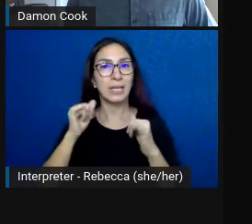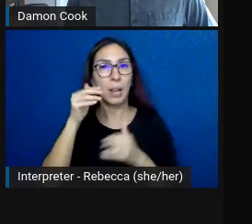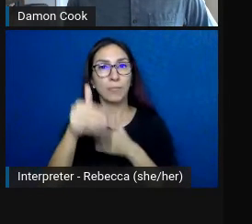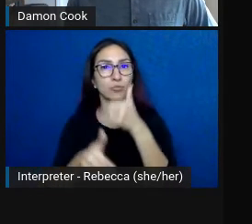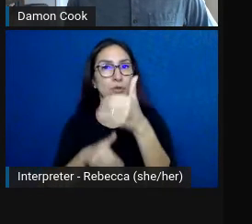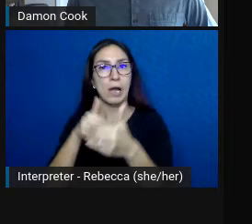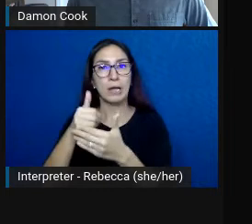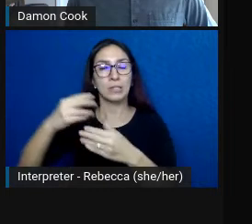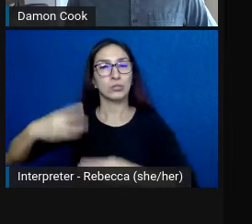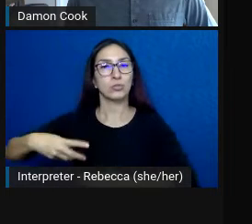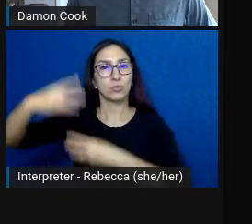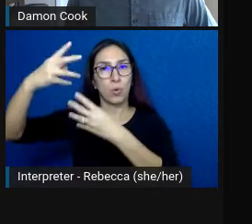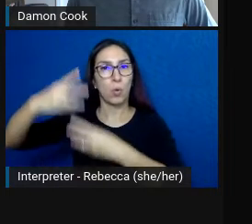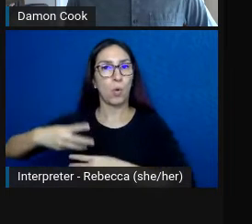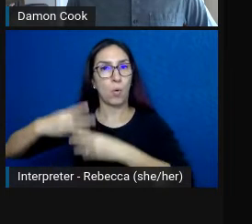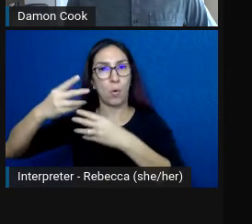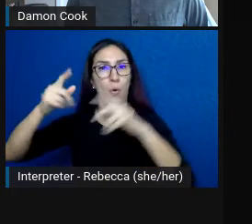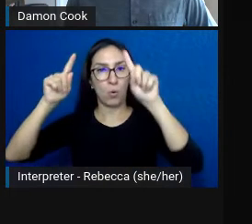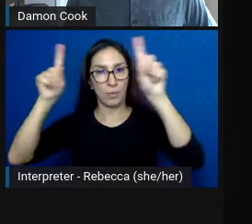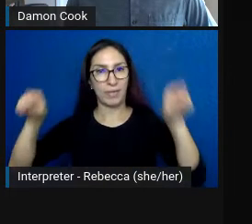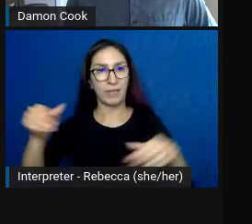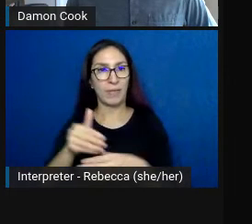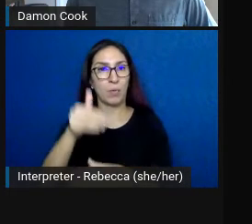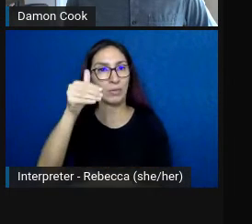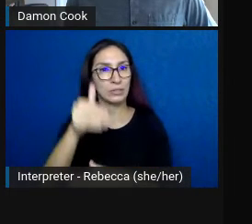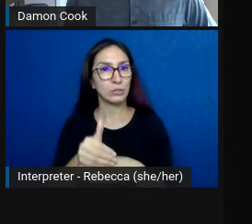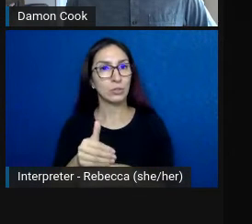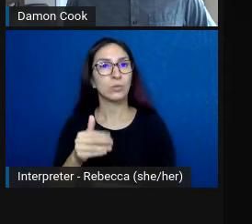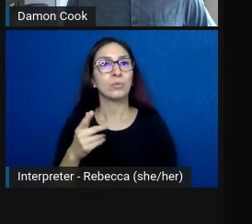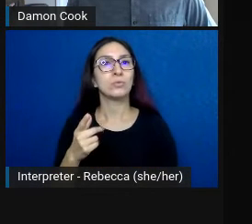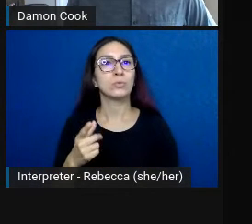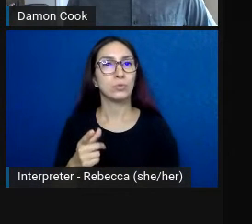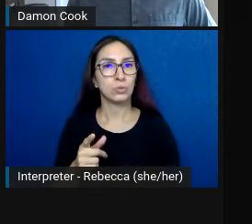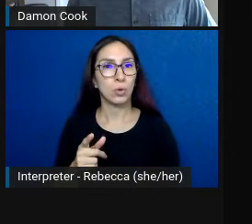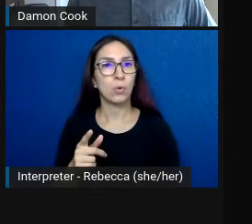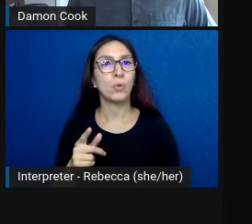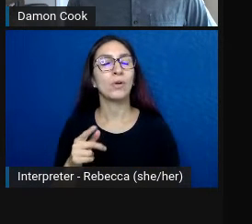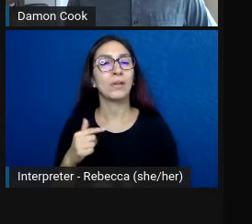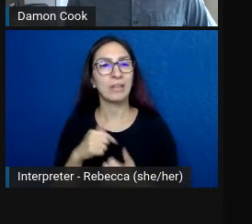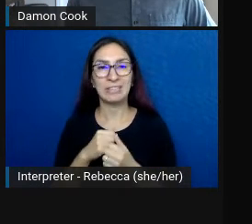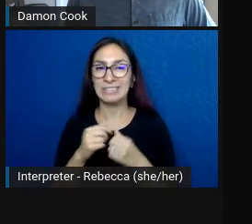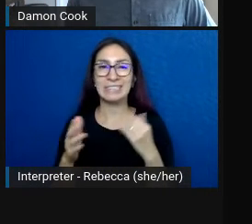This can usually be fixed by adding a class to the HTML element